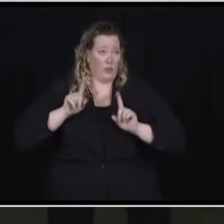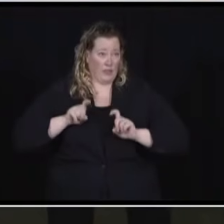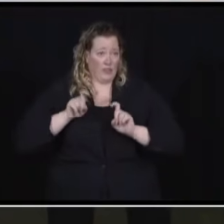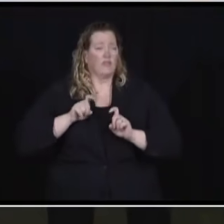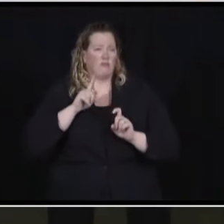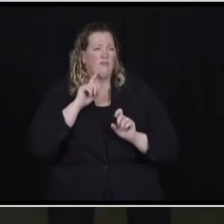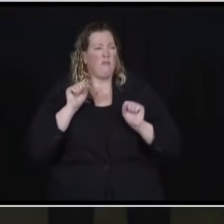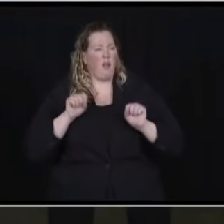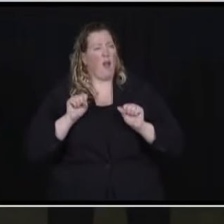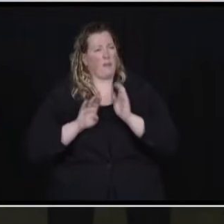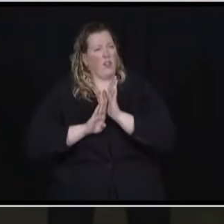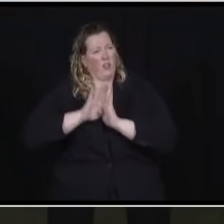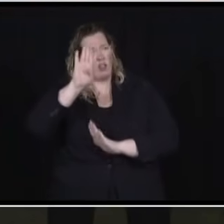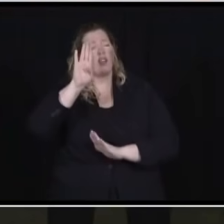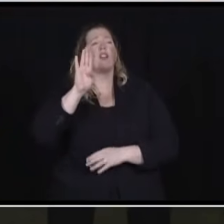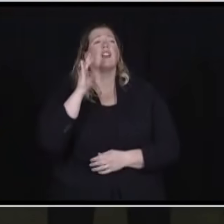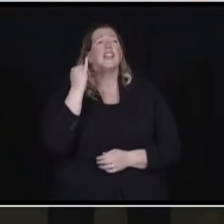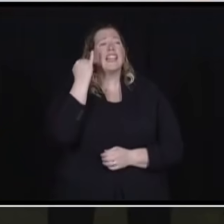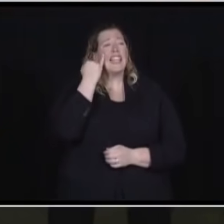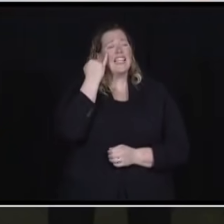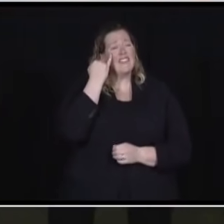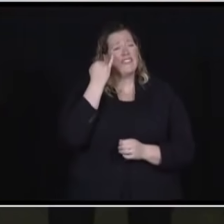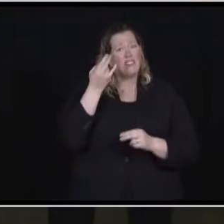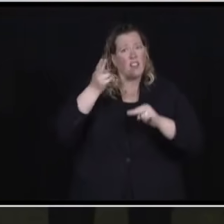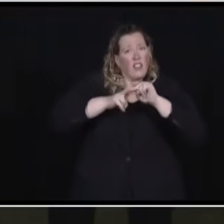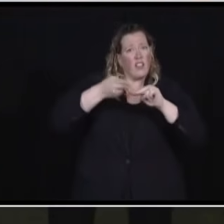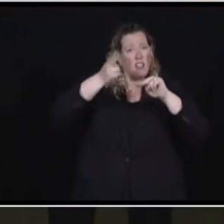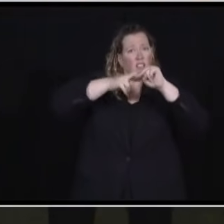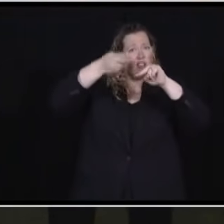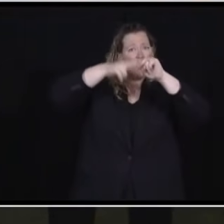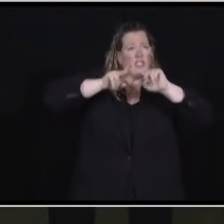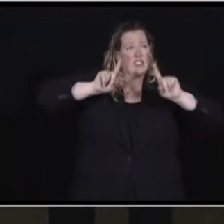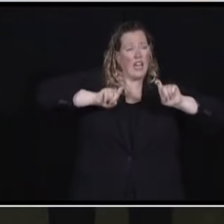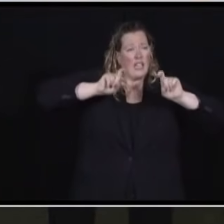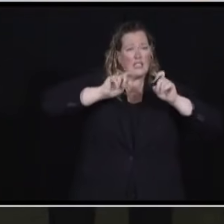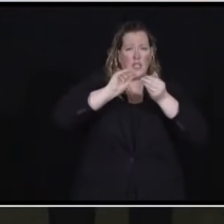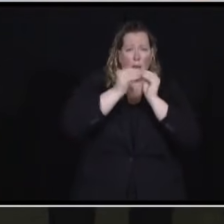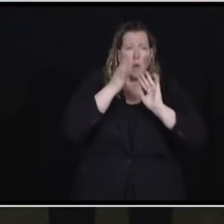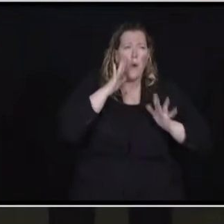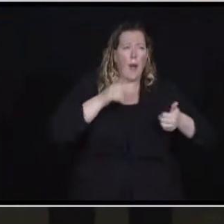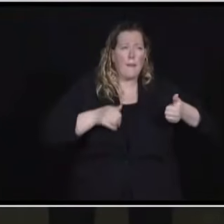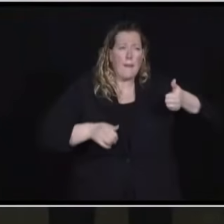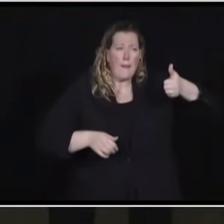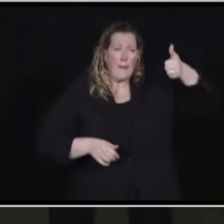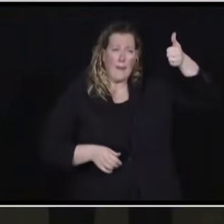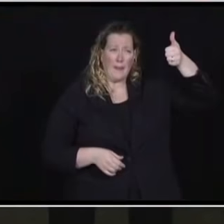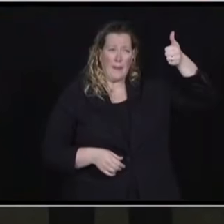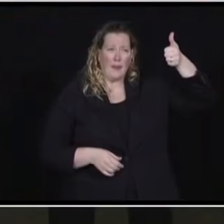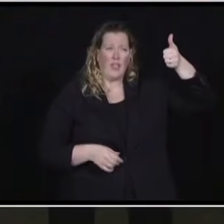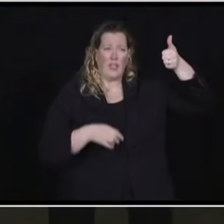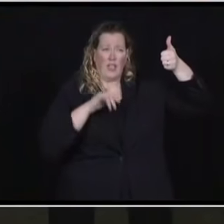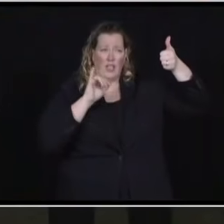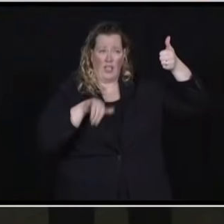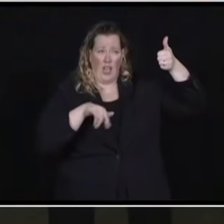from the medical experts in the ministry on this, are we up that high because we have so much more testing